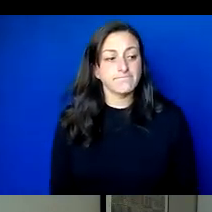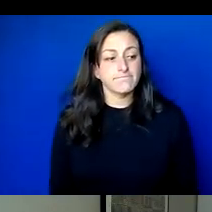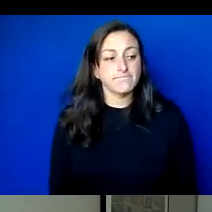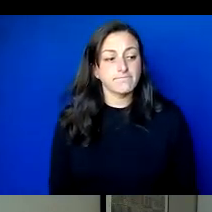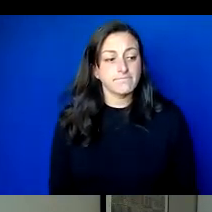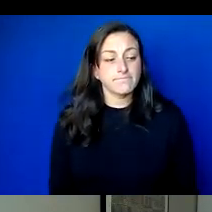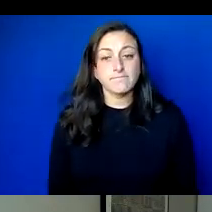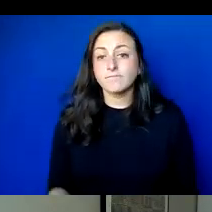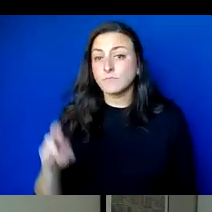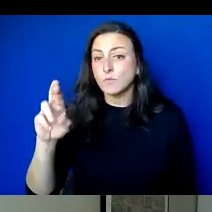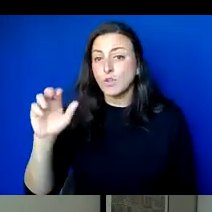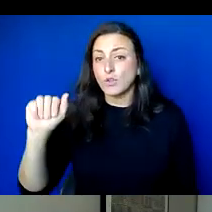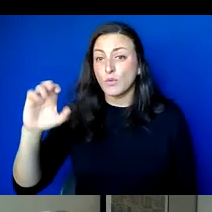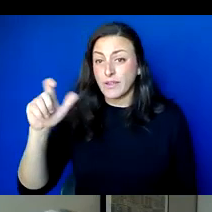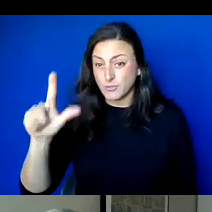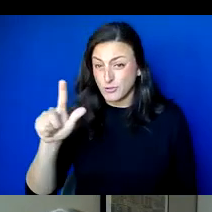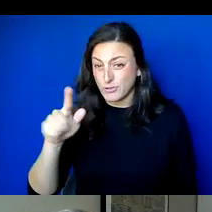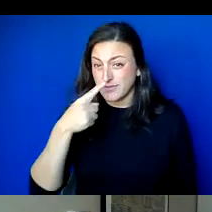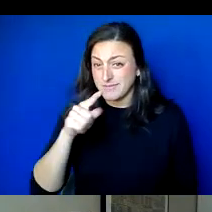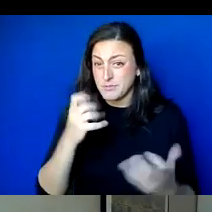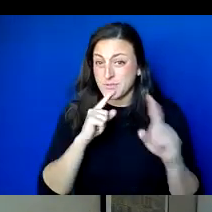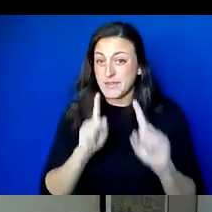Rachel, you want to take first step and I'll jump on as well?